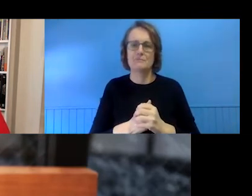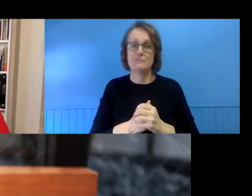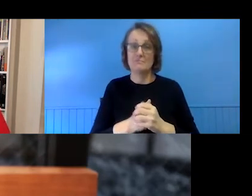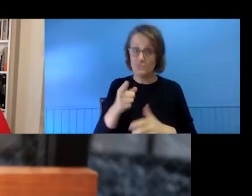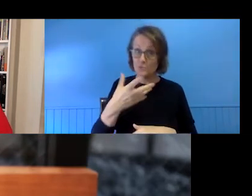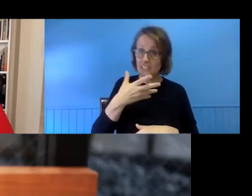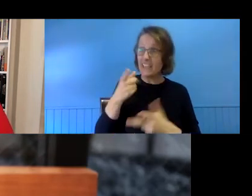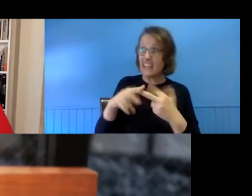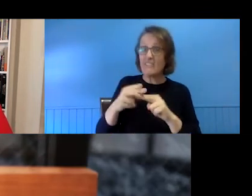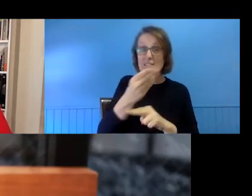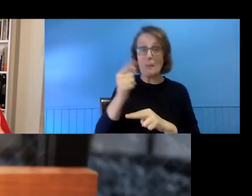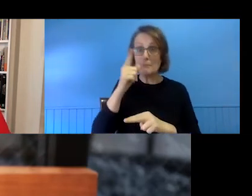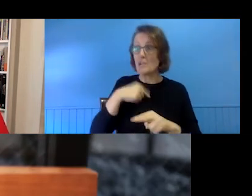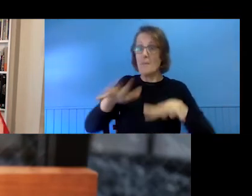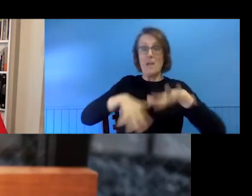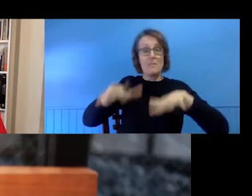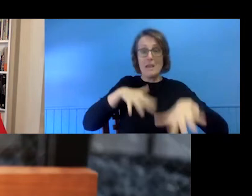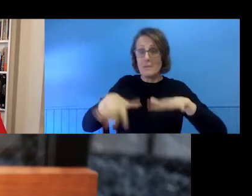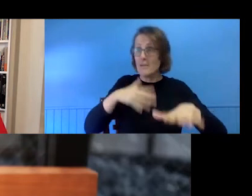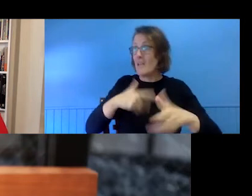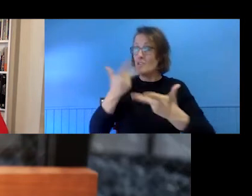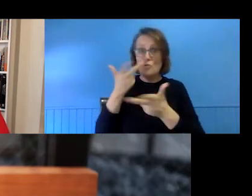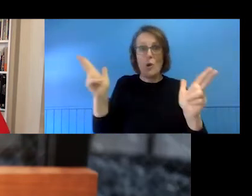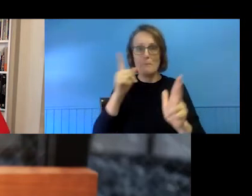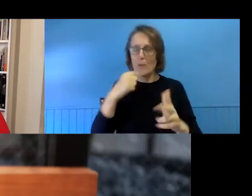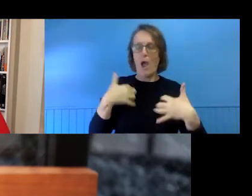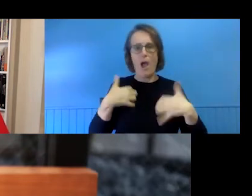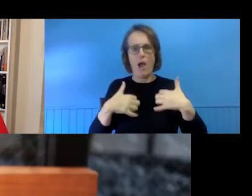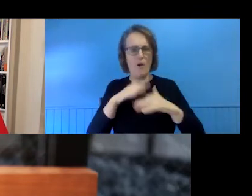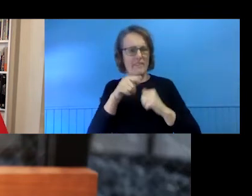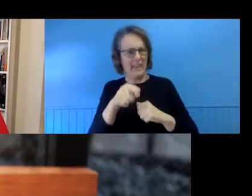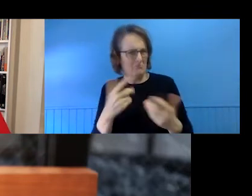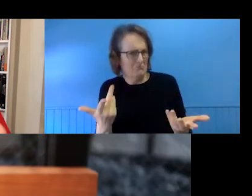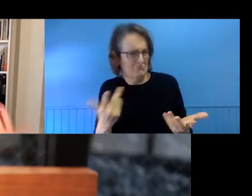be building those kinds of relationships with right now. So if